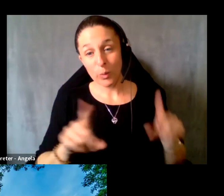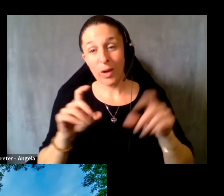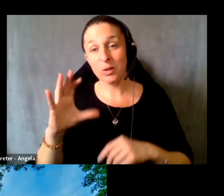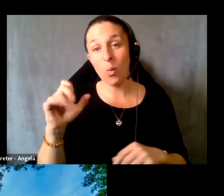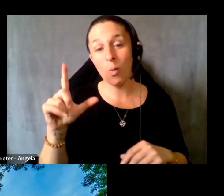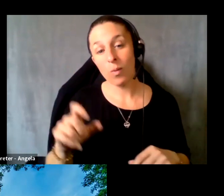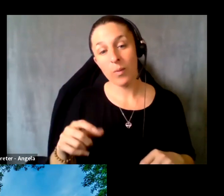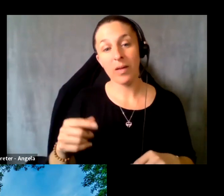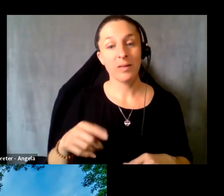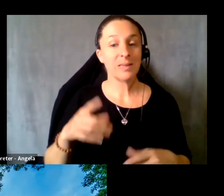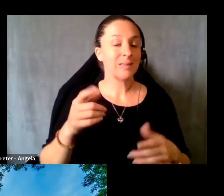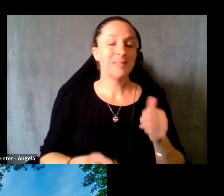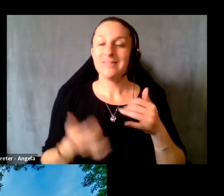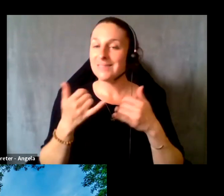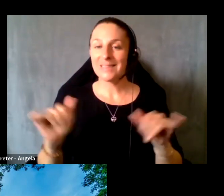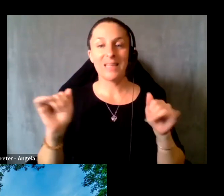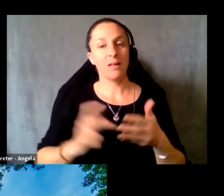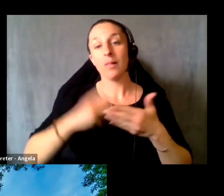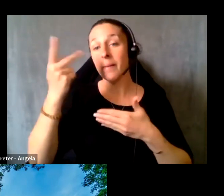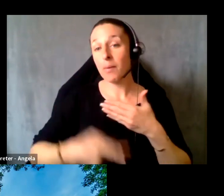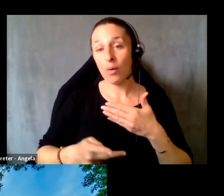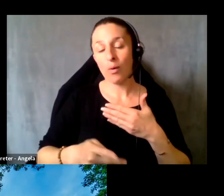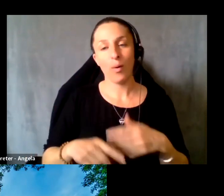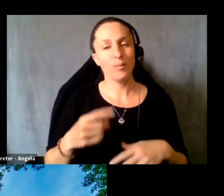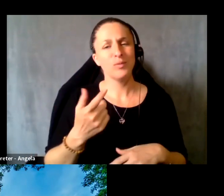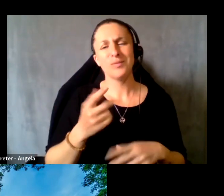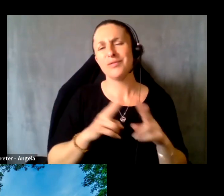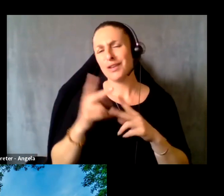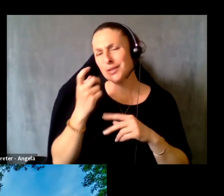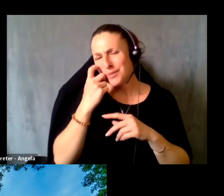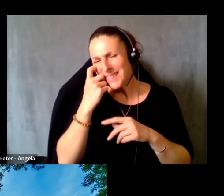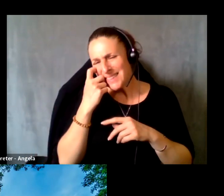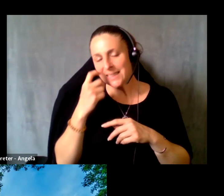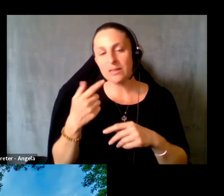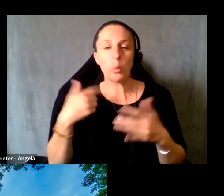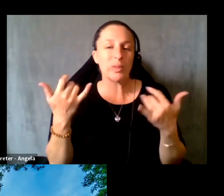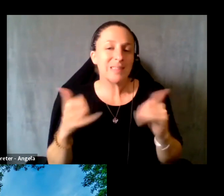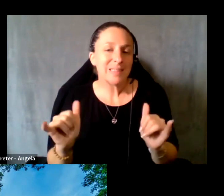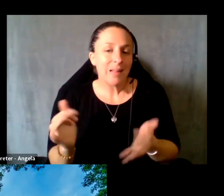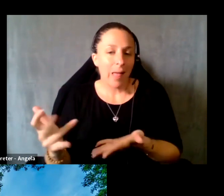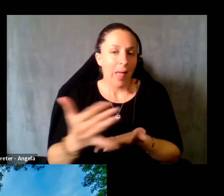in the…the programs are very recent, so we're still gathering that outcome data. But